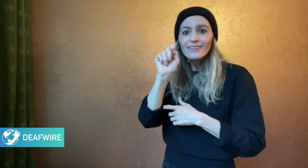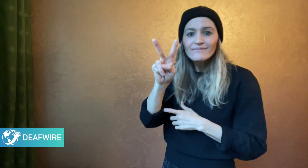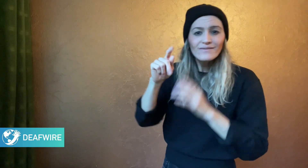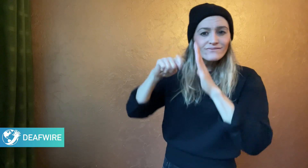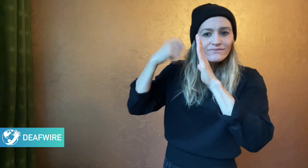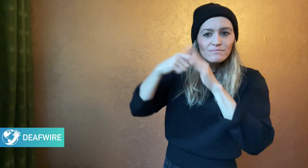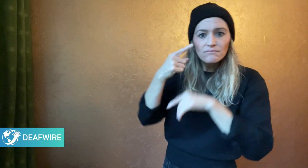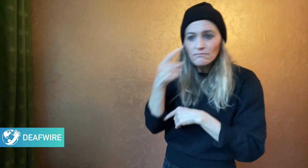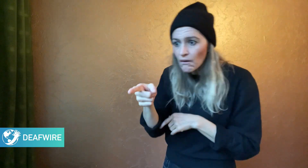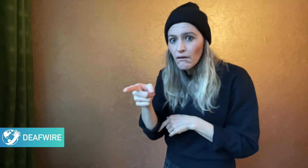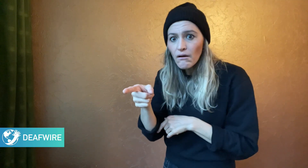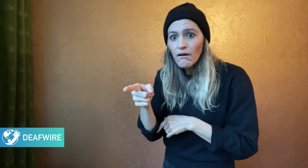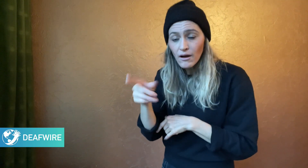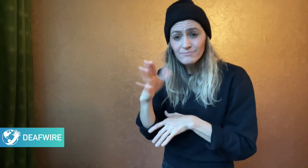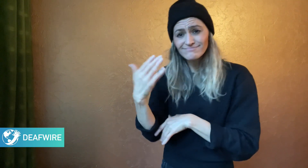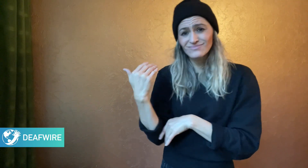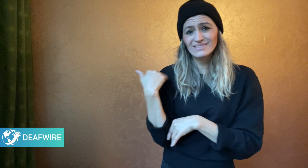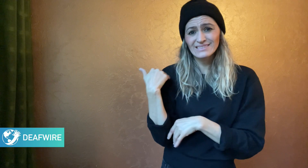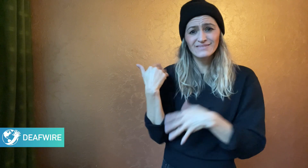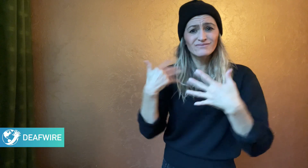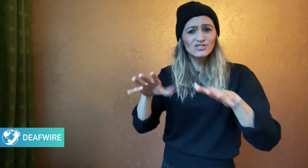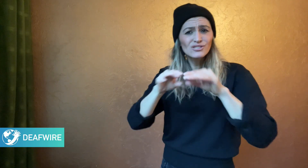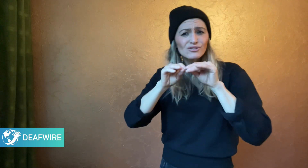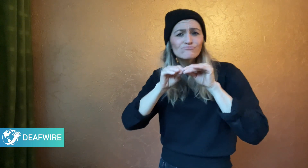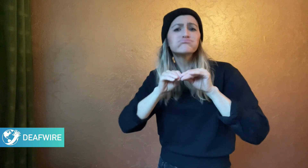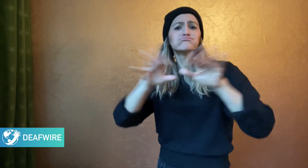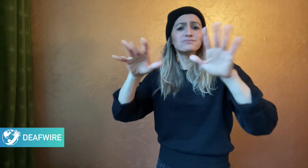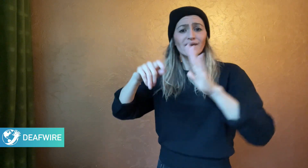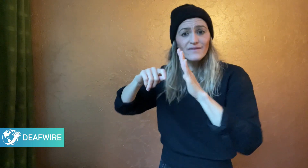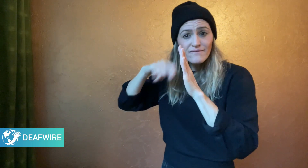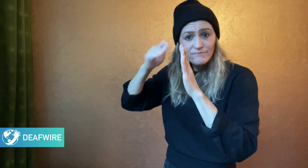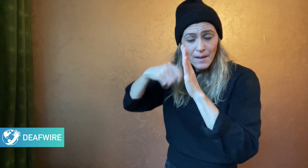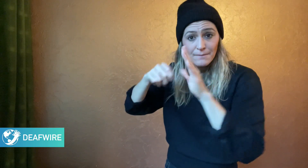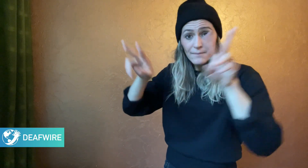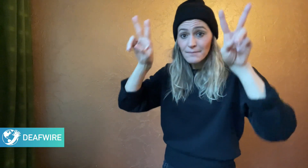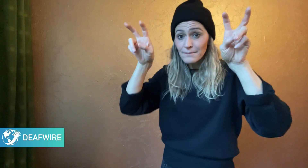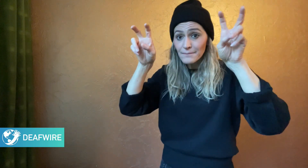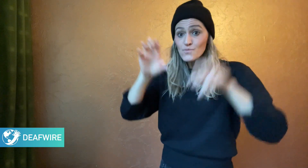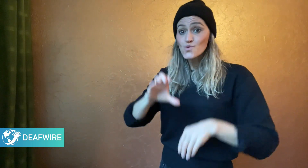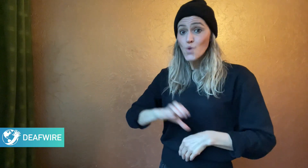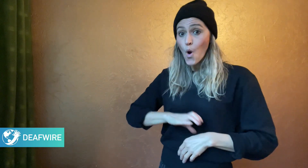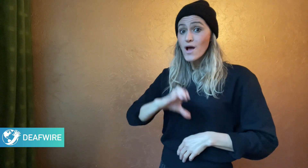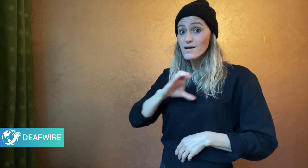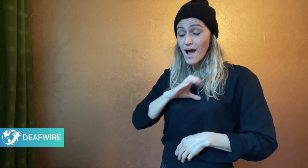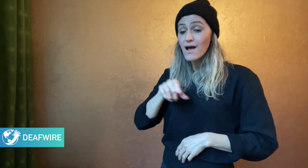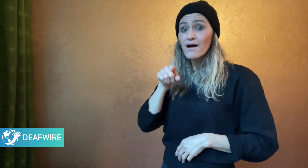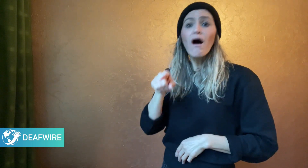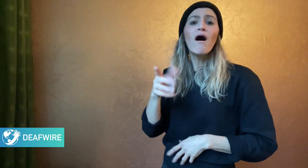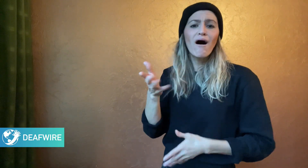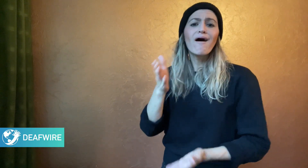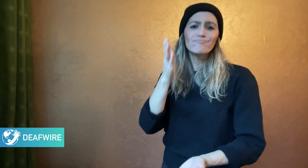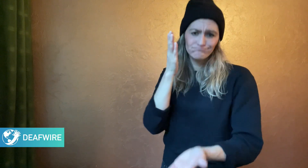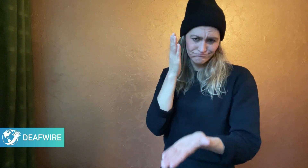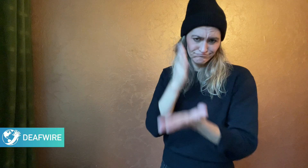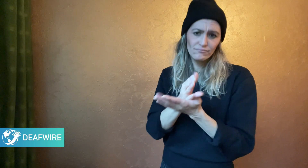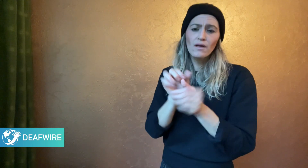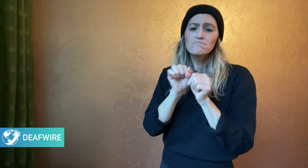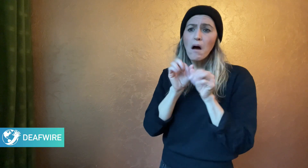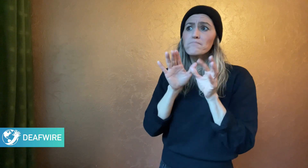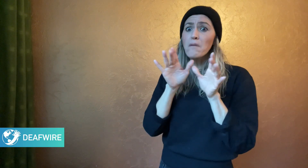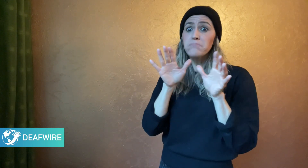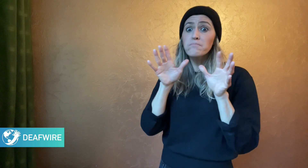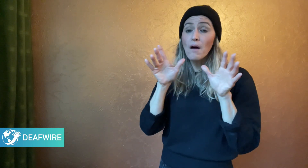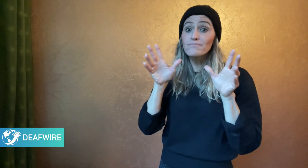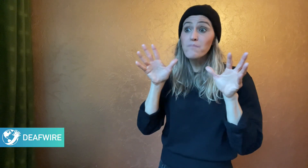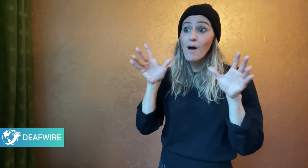of the film “CODA” will reach thousands of CODAs around the world,